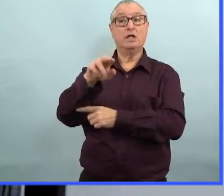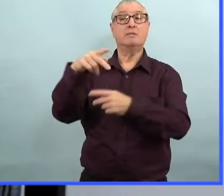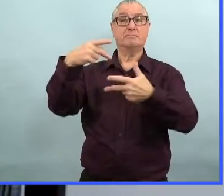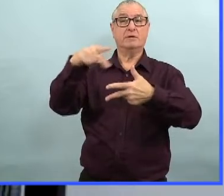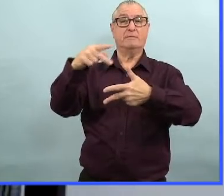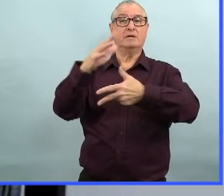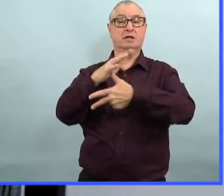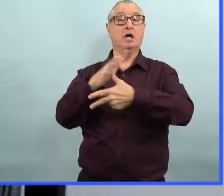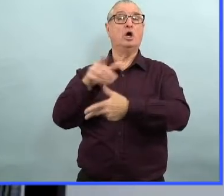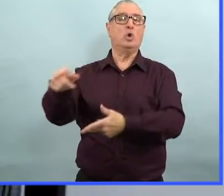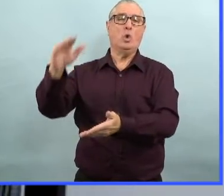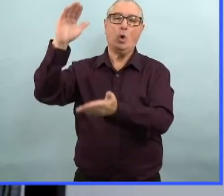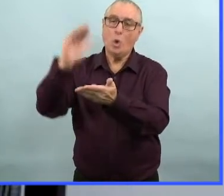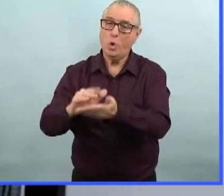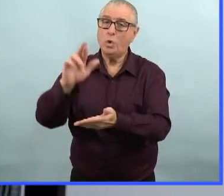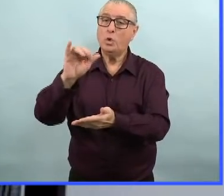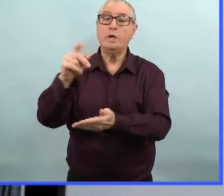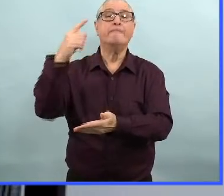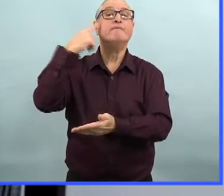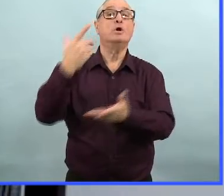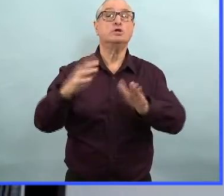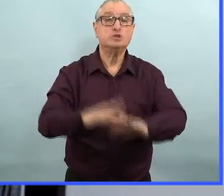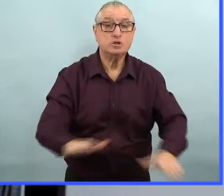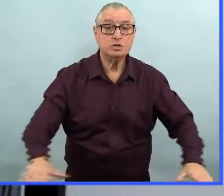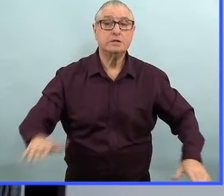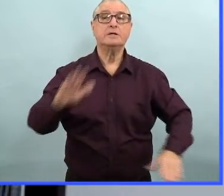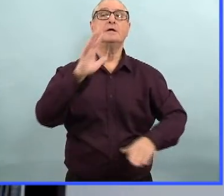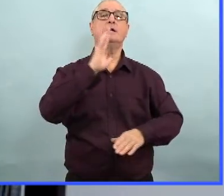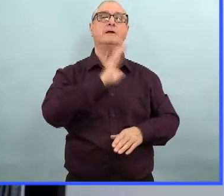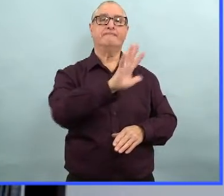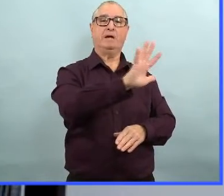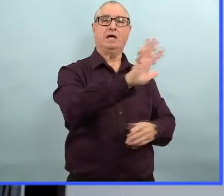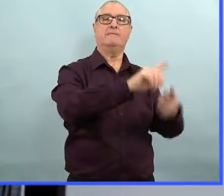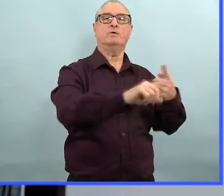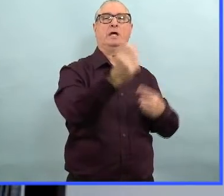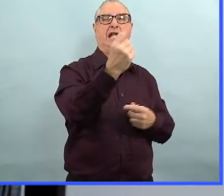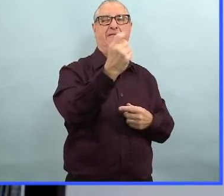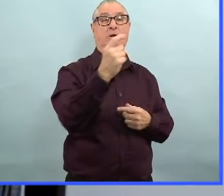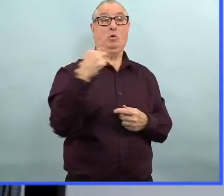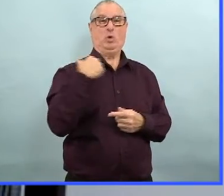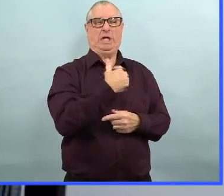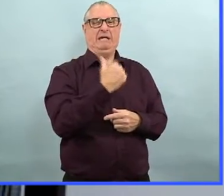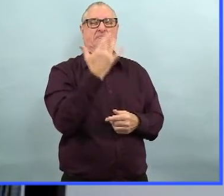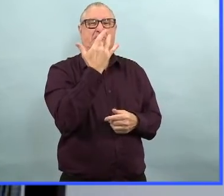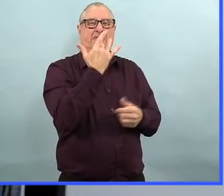strongly that they do not want to take moderna pfizer can still be provided at their appointment